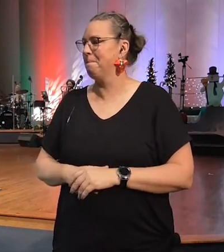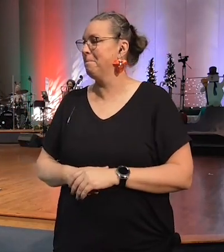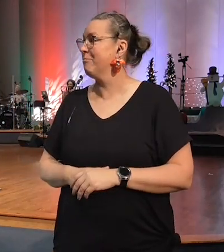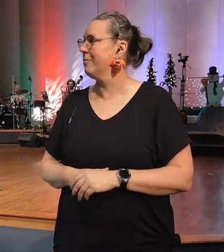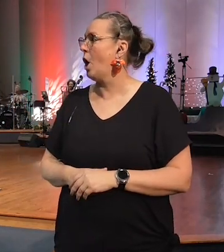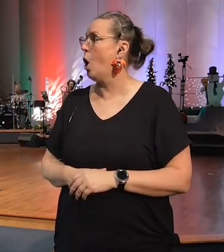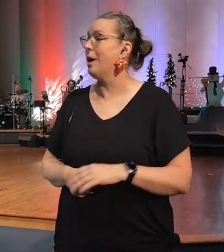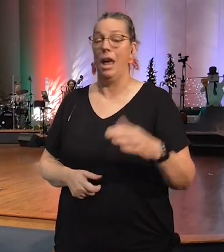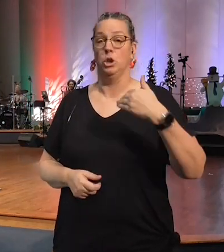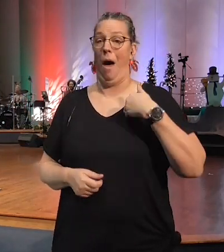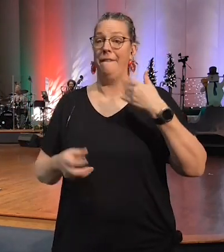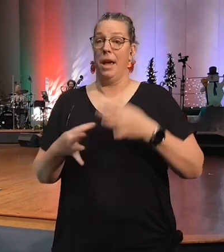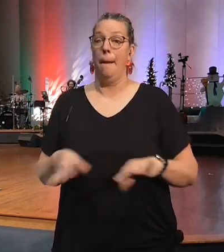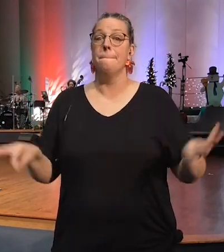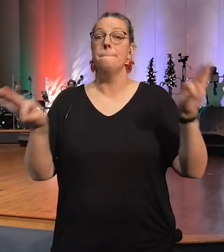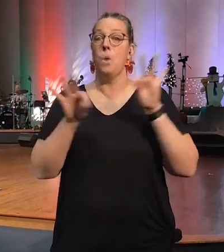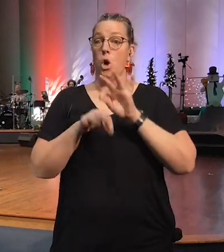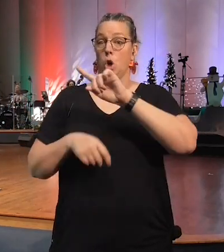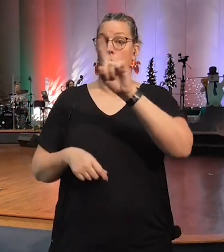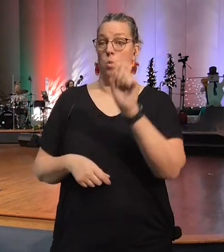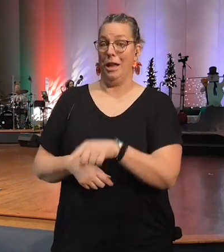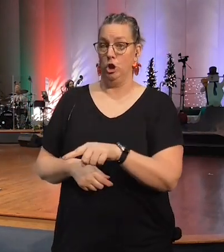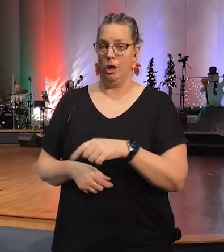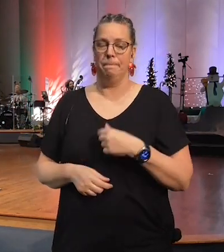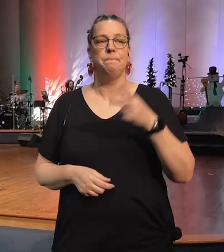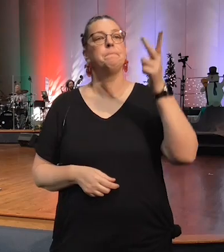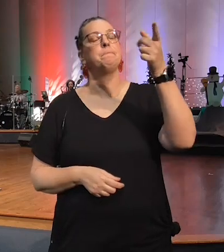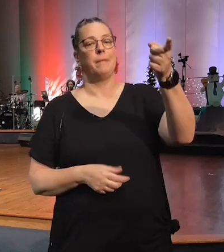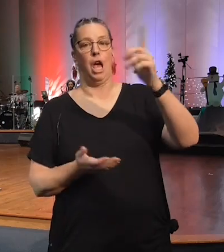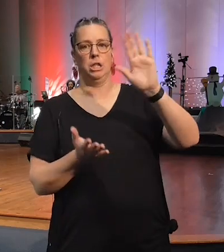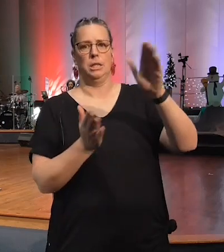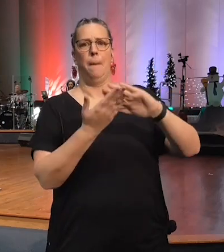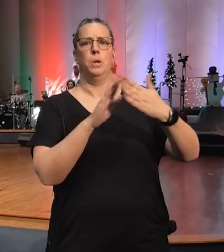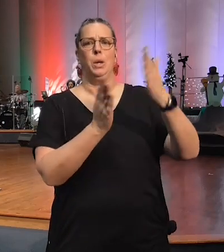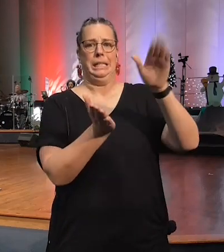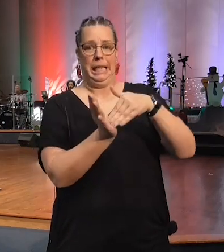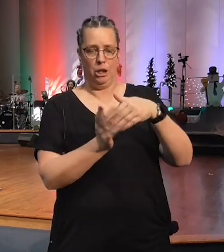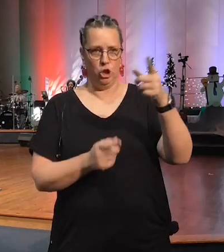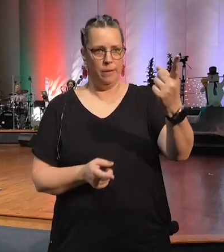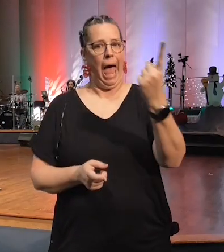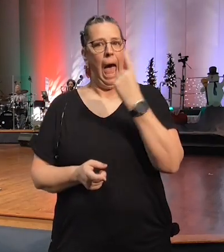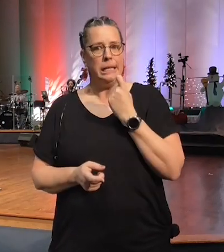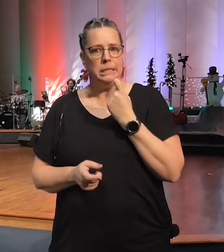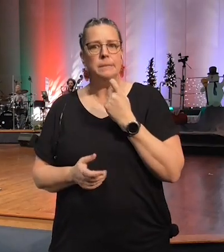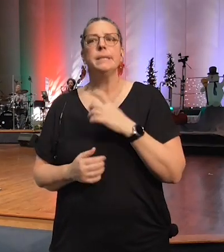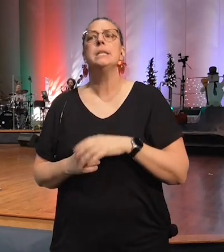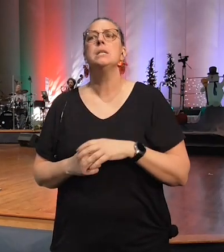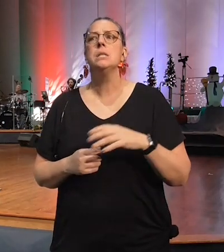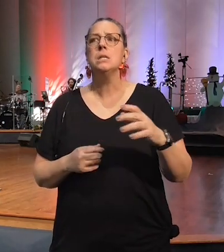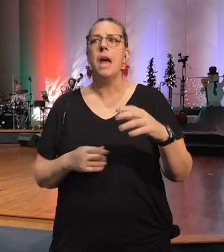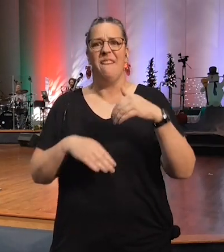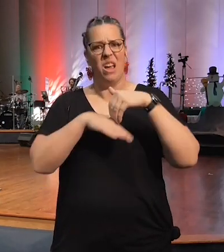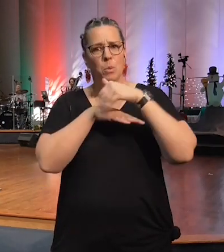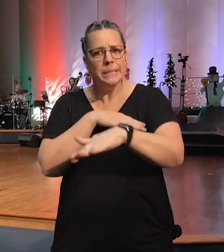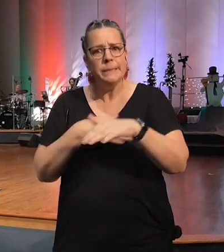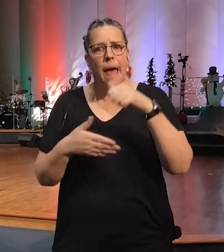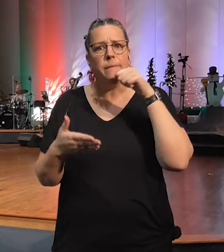you so I had an important question when I was over in the community center today somebody